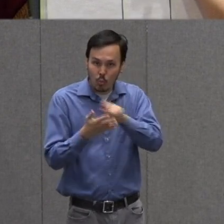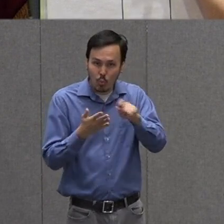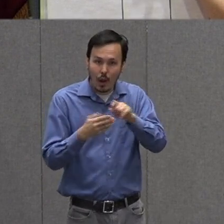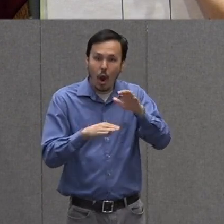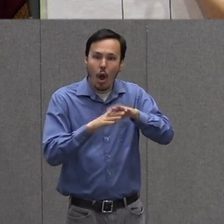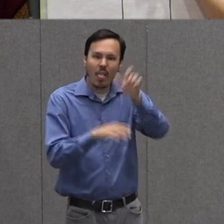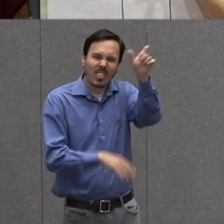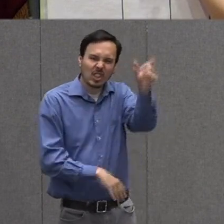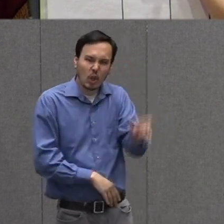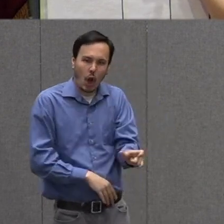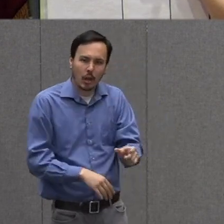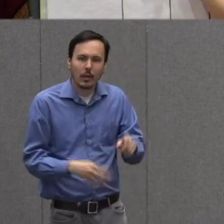Work.